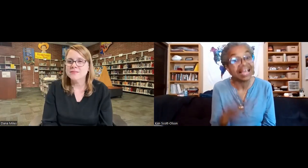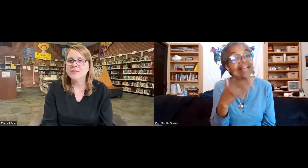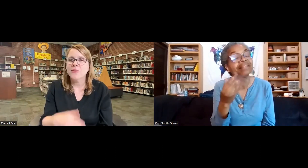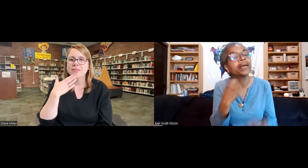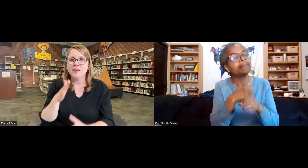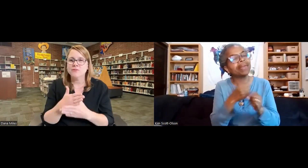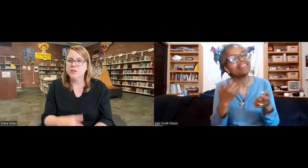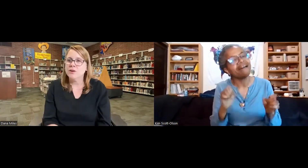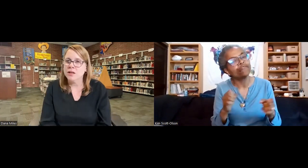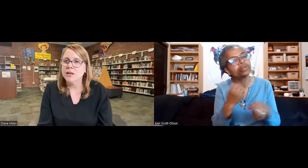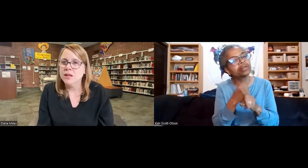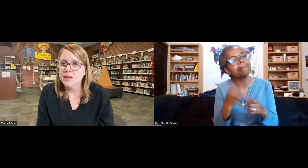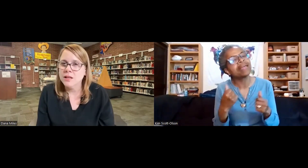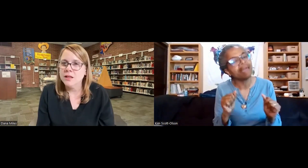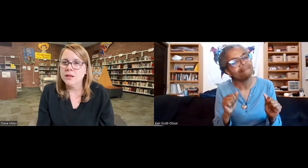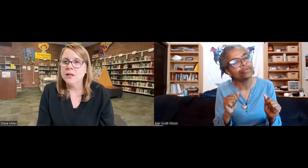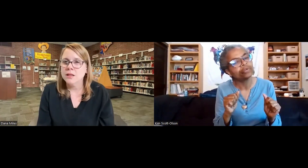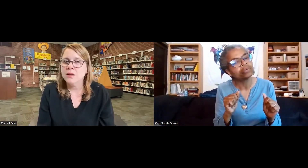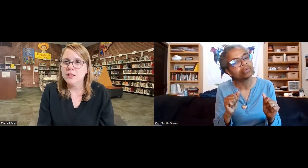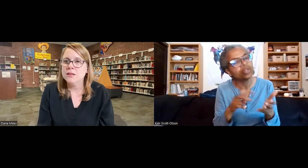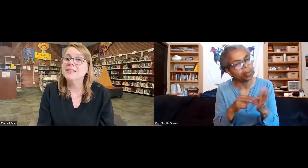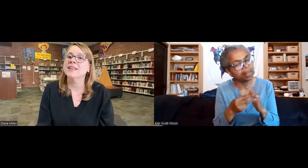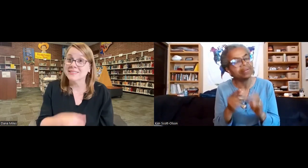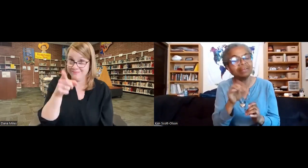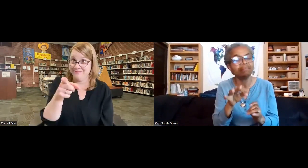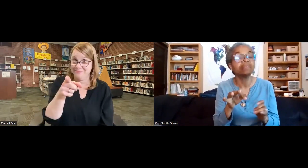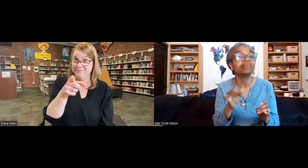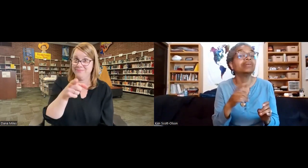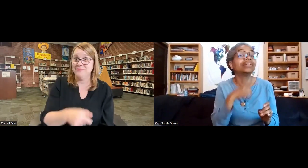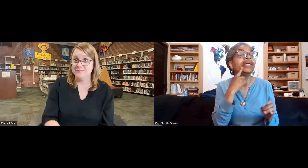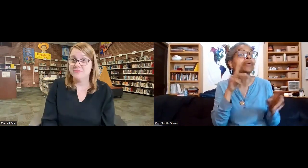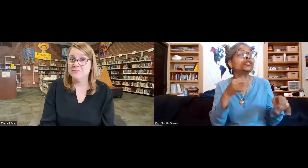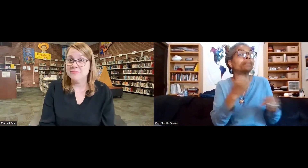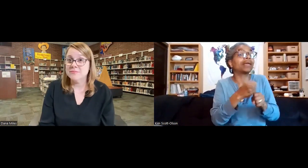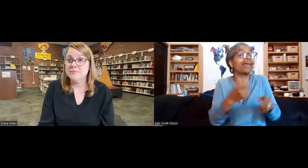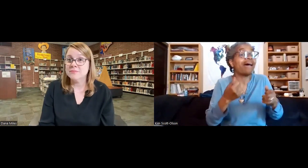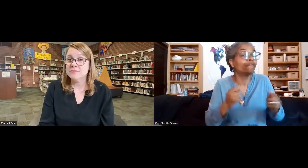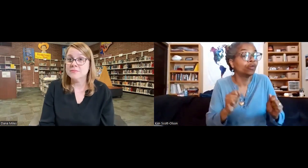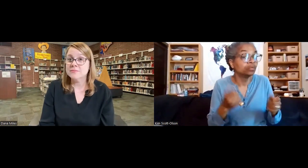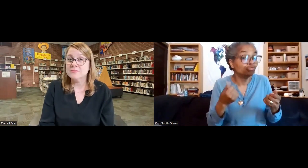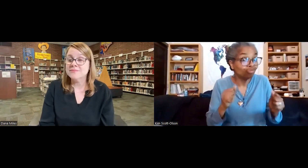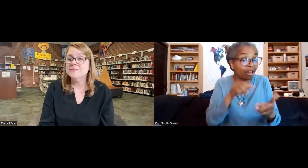And making that effort, know what I mean? If a hearing person makes the effort to try to learn,